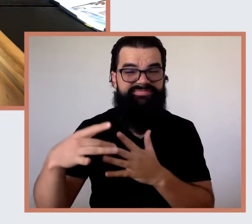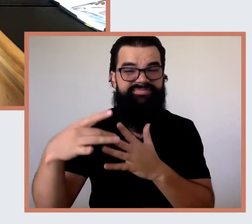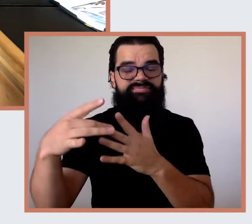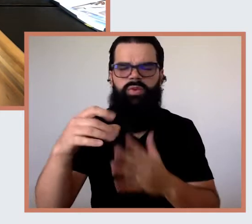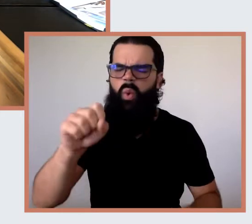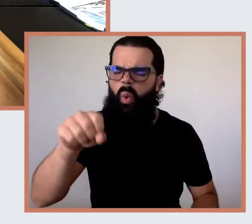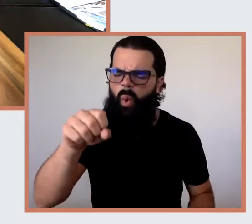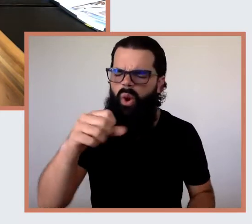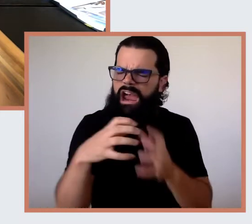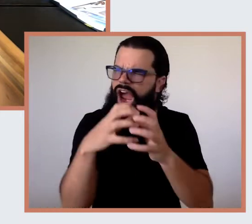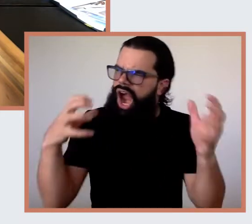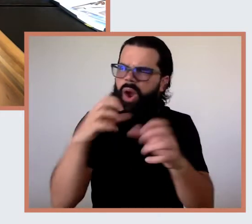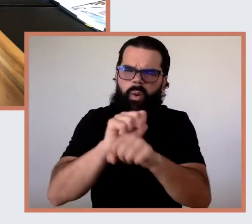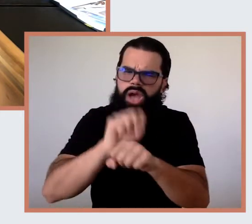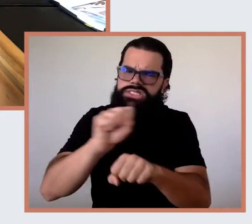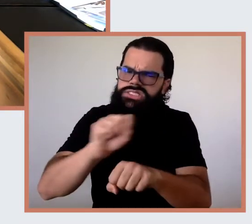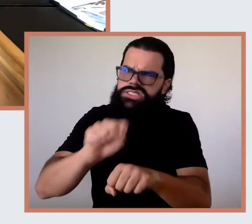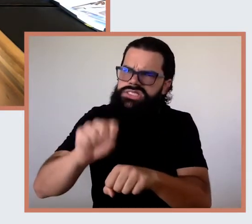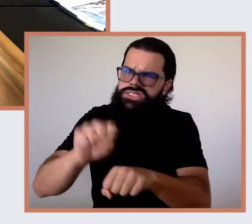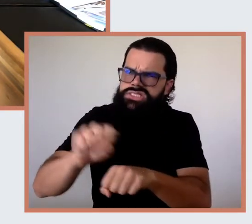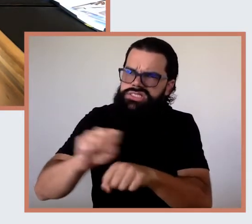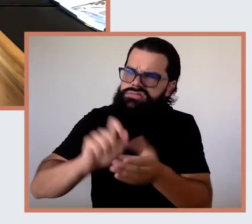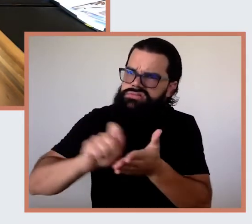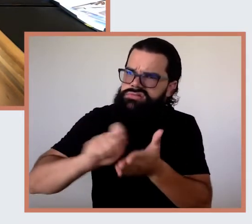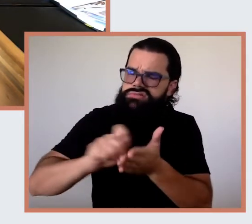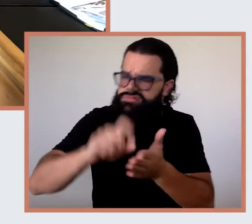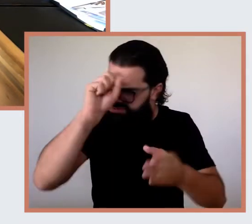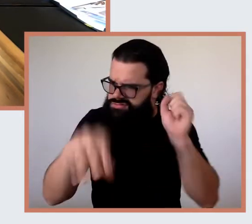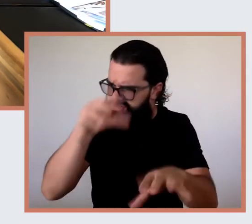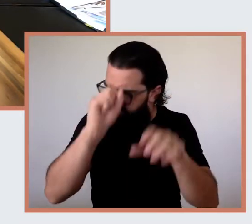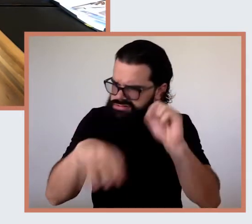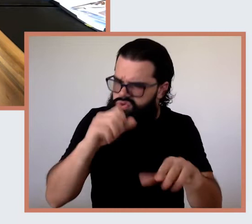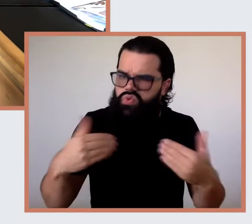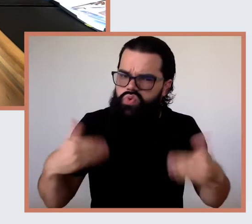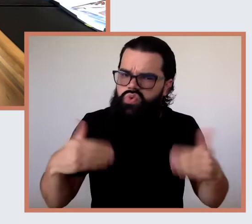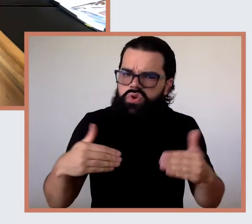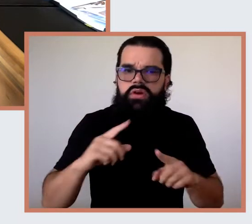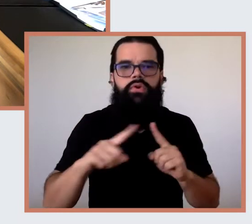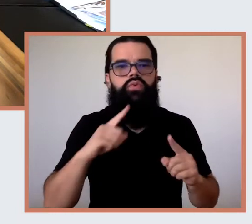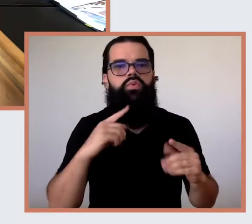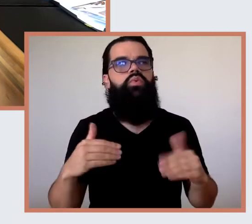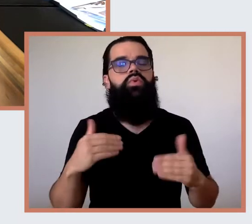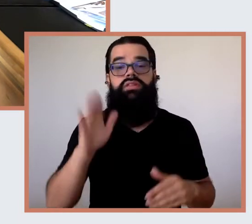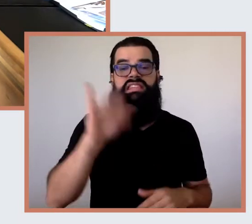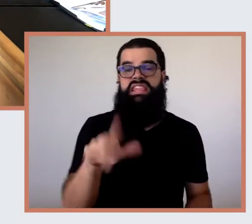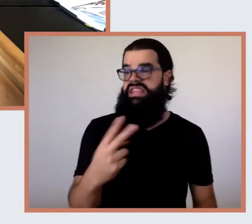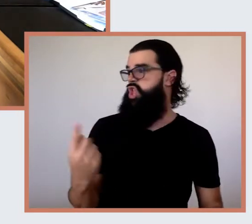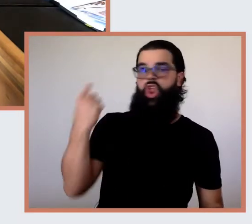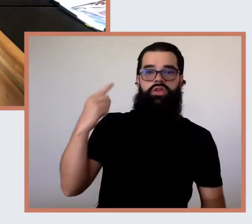Cause it's a lot of work and it's not, the success ratio is very, very, very small. But that movie is the one that's right there,